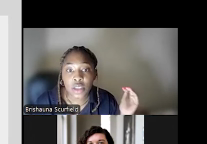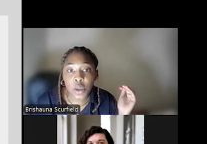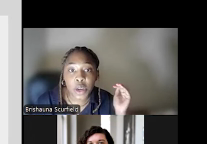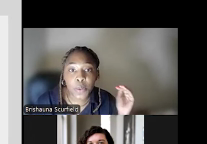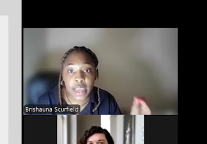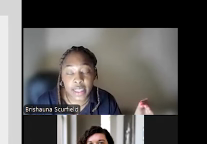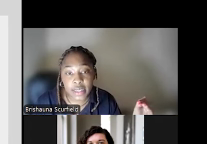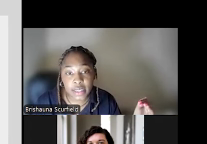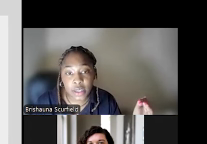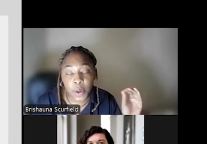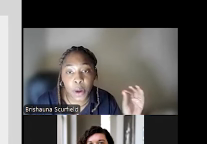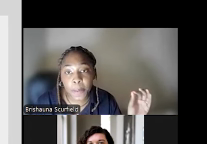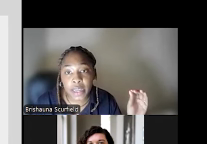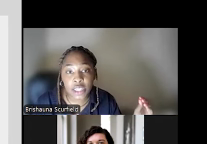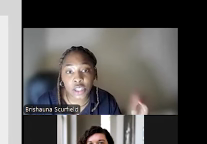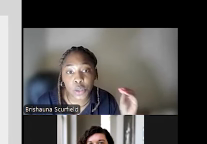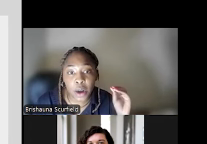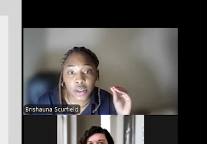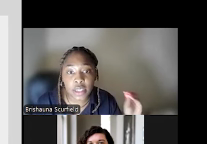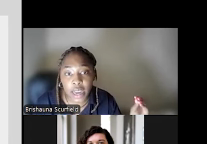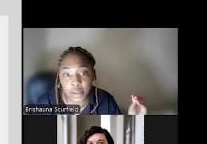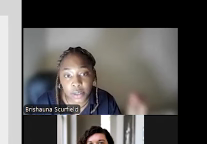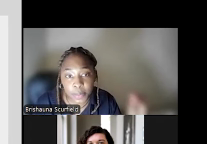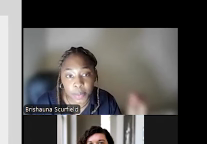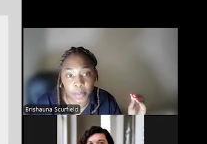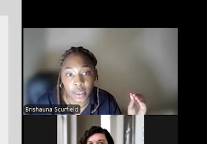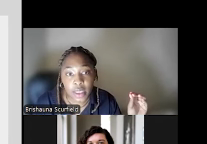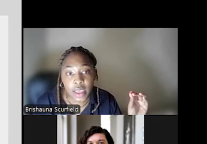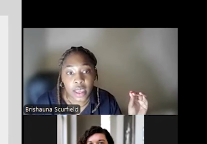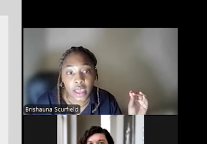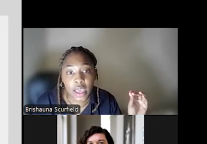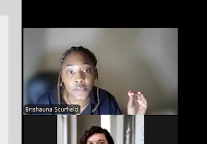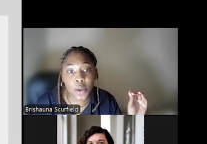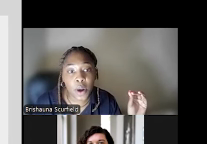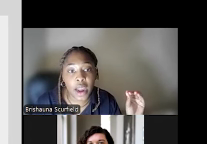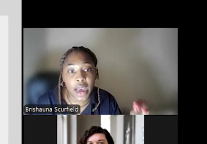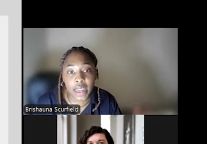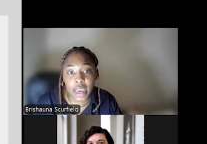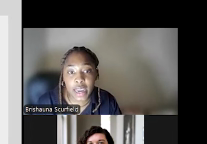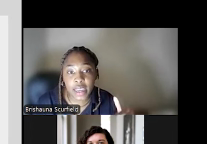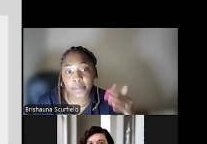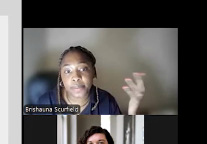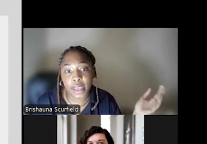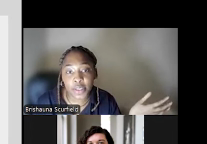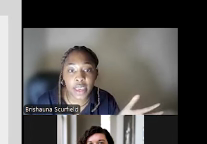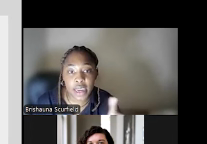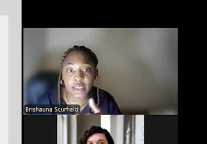So, to correct this, we want to pay attention to our styles. If you are highlighting healthy eating